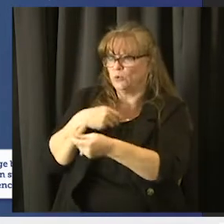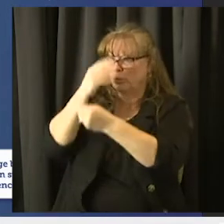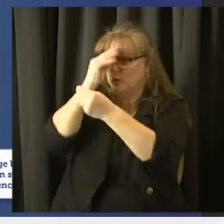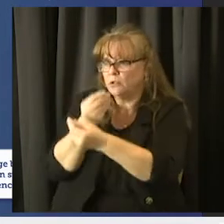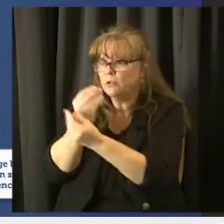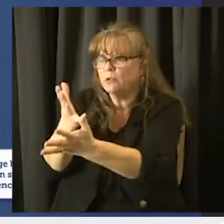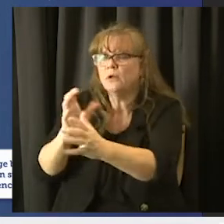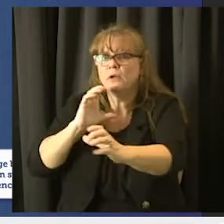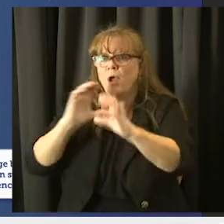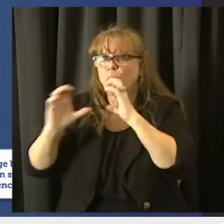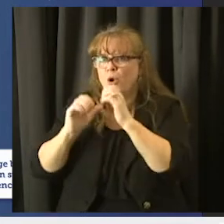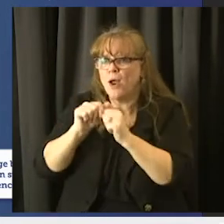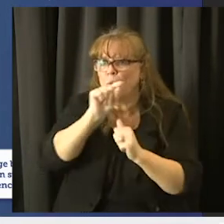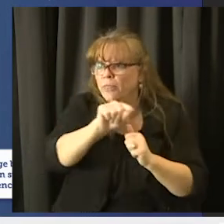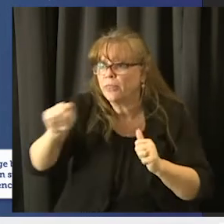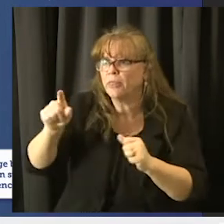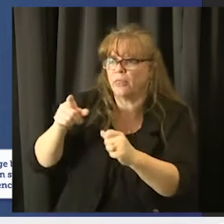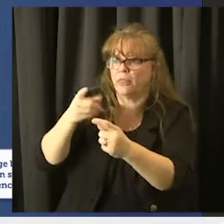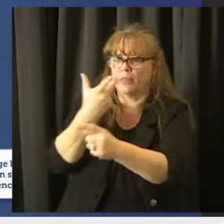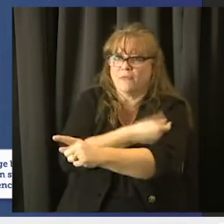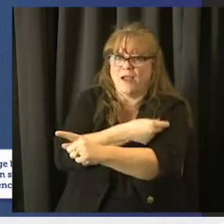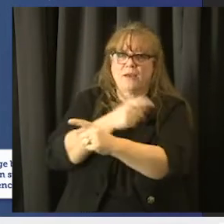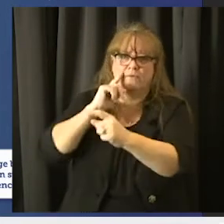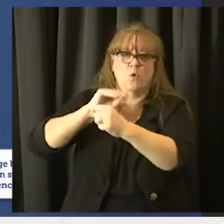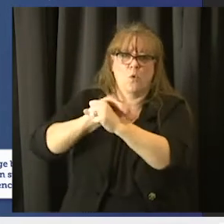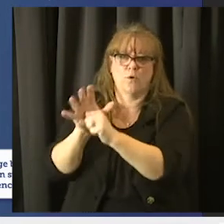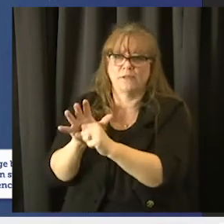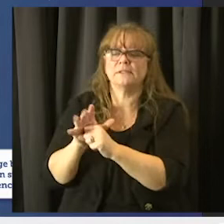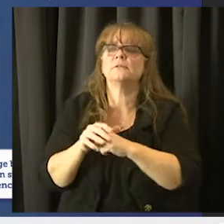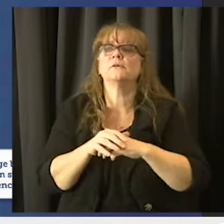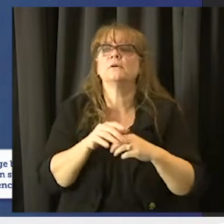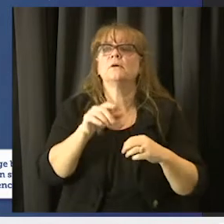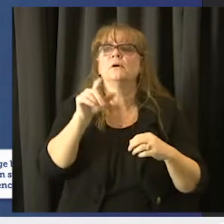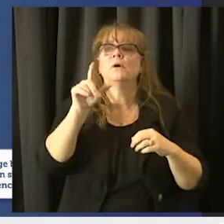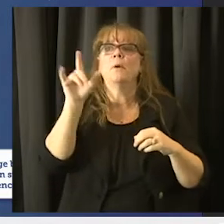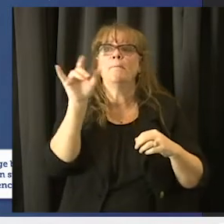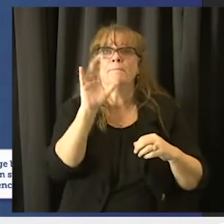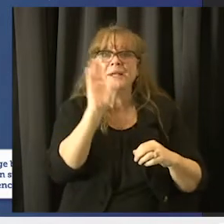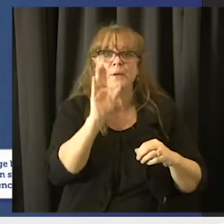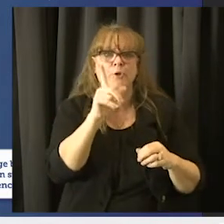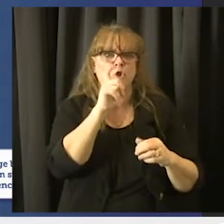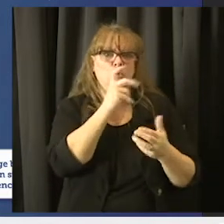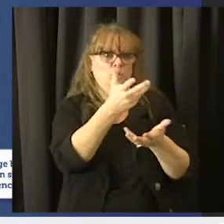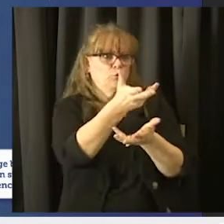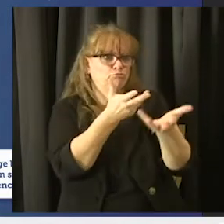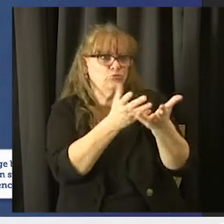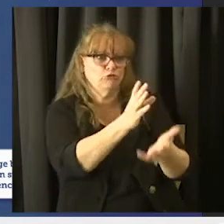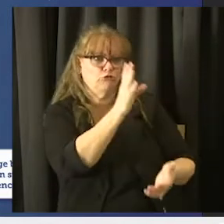care providers for coloradans experiencing homelessness also to this phase 1b so um those are